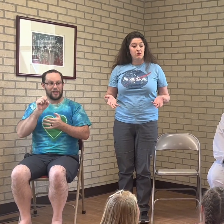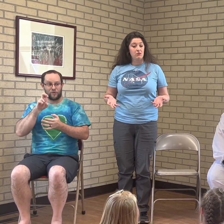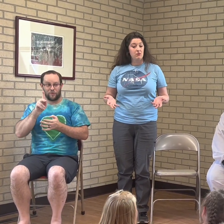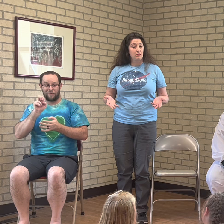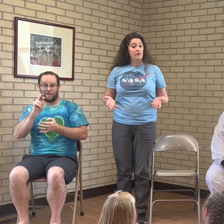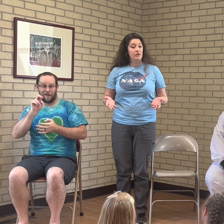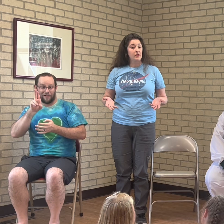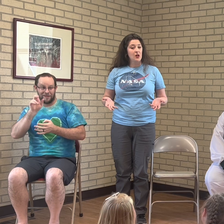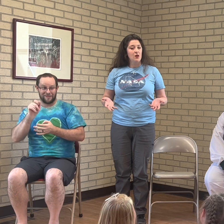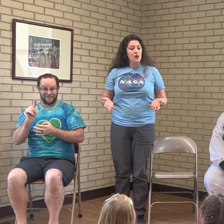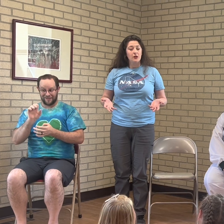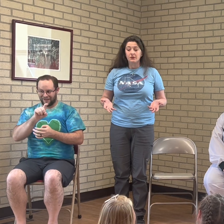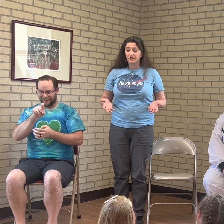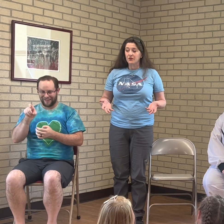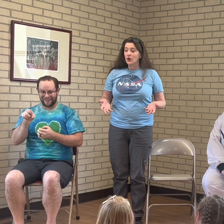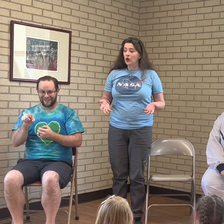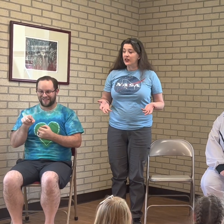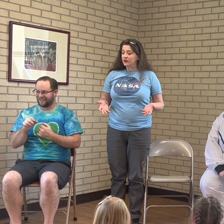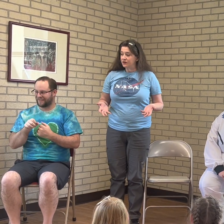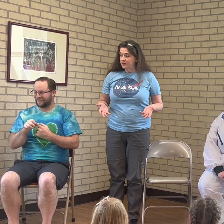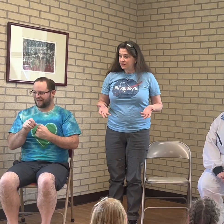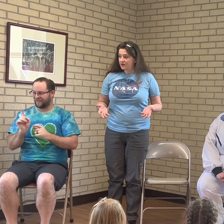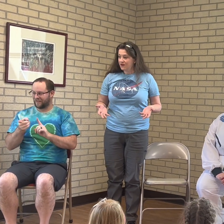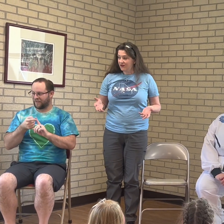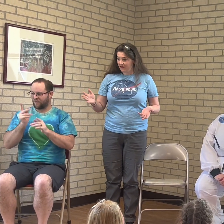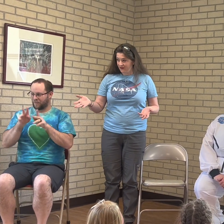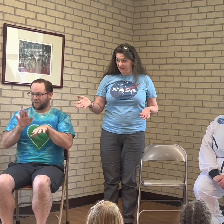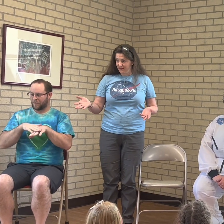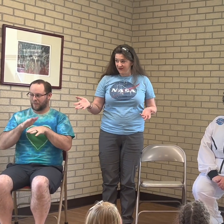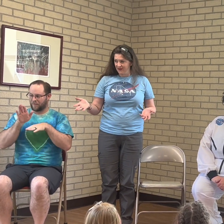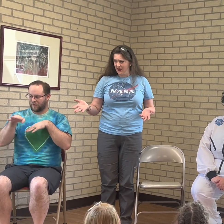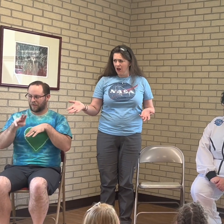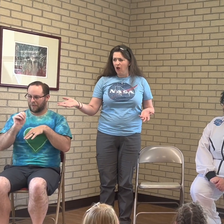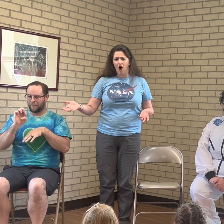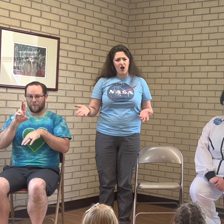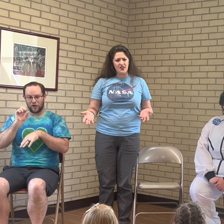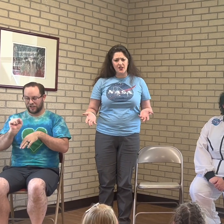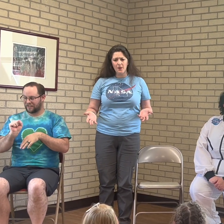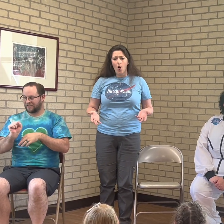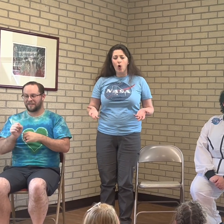Children: Yeah! Audience: I want to be the first person to step on Mars. Dr. Shannon: Awesome!